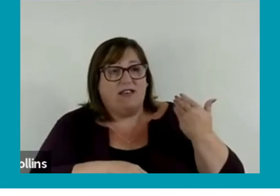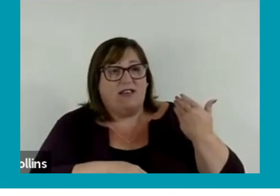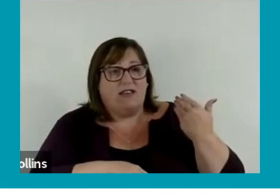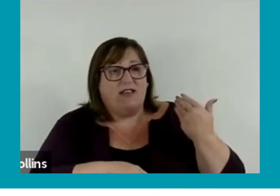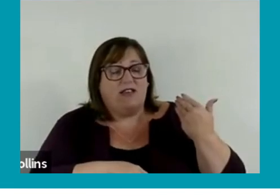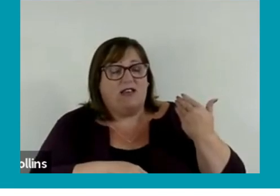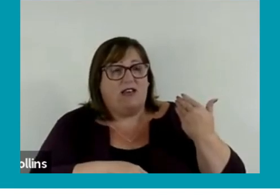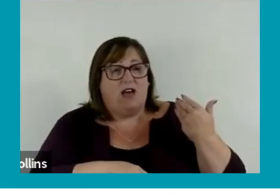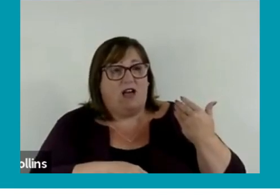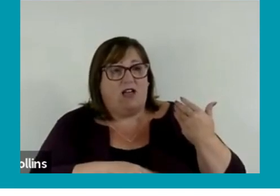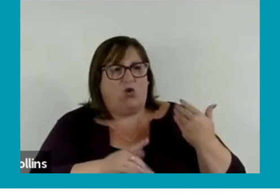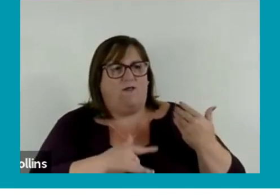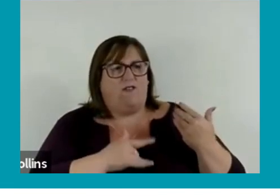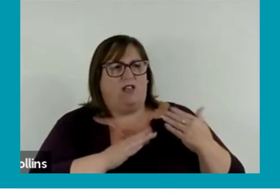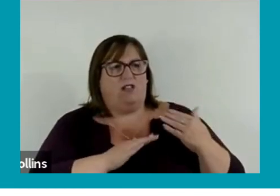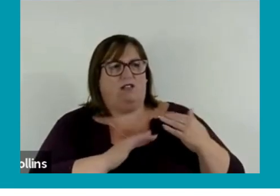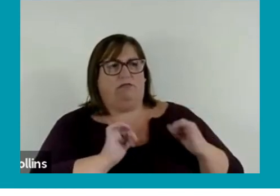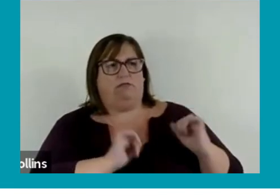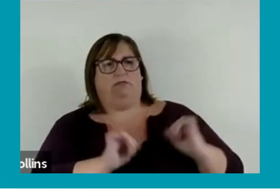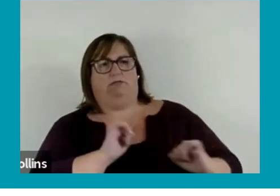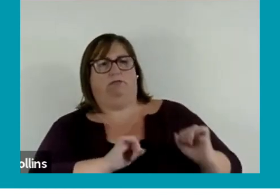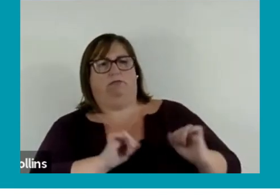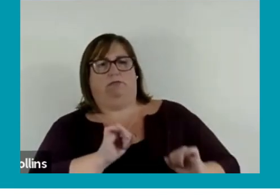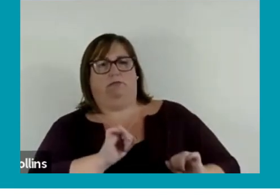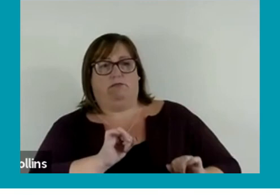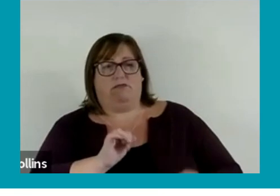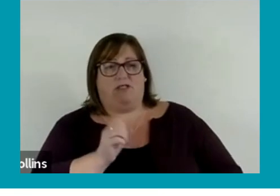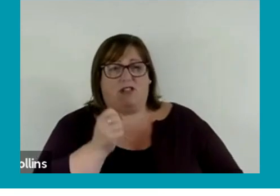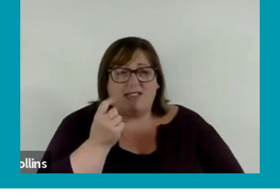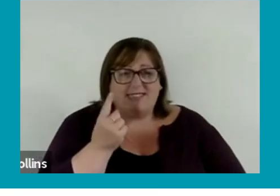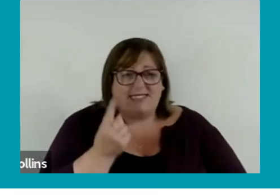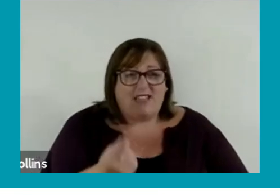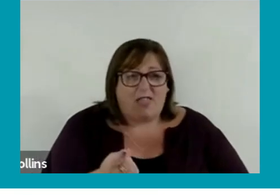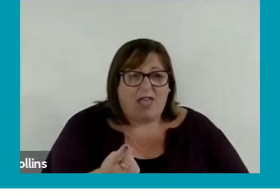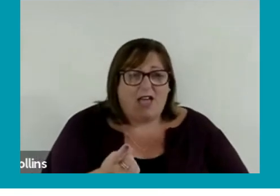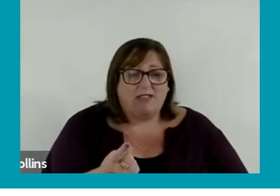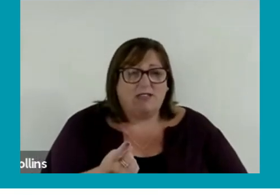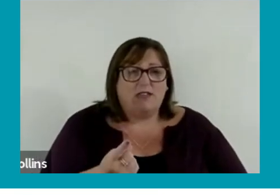understand that um and but i think that's a bit of a challenge for us in terms of setting these